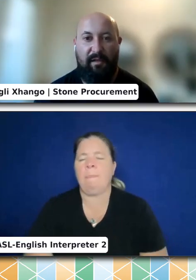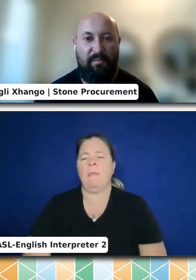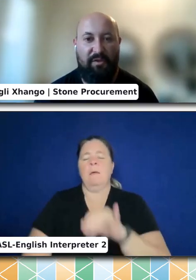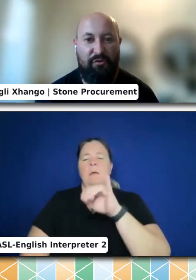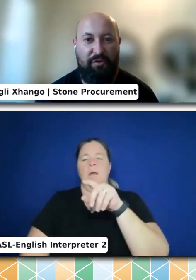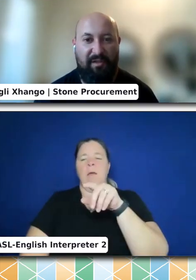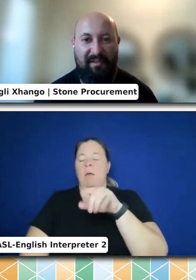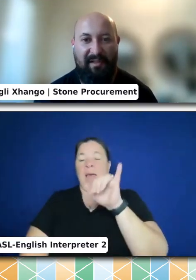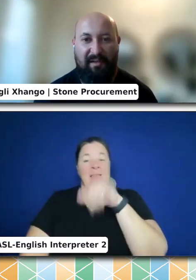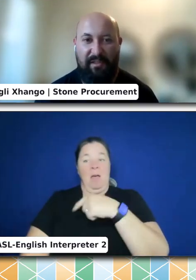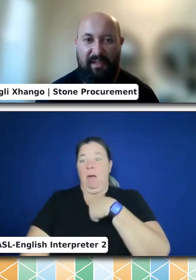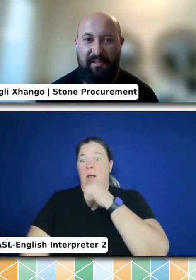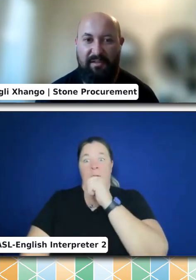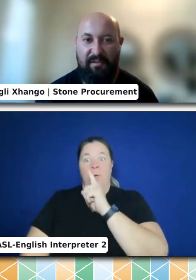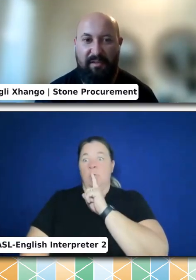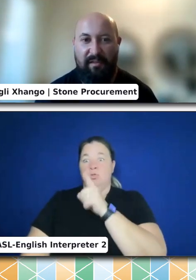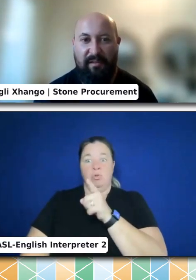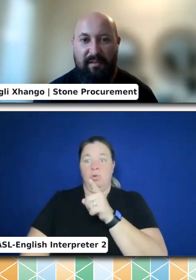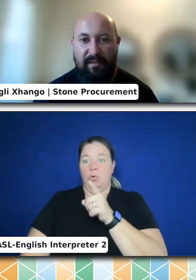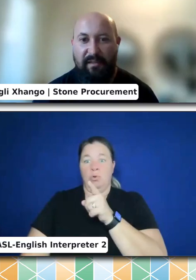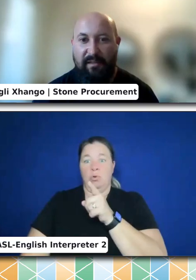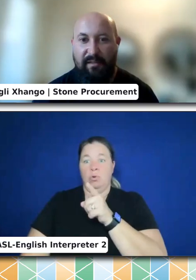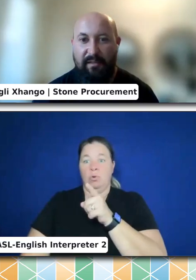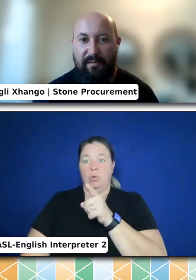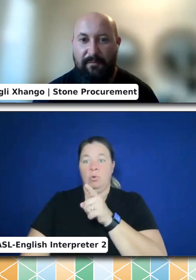Uh, that, I'm not sure. I haven't had to…